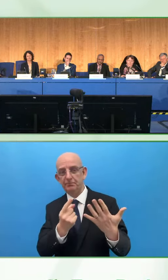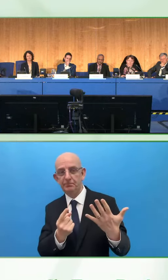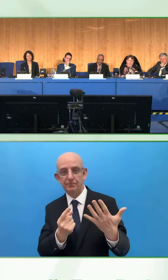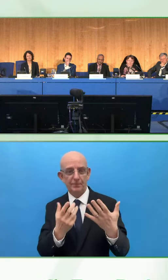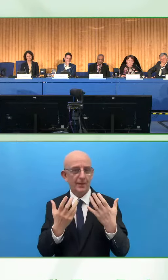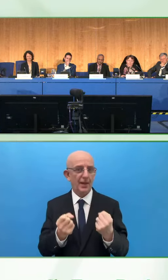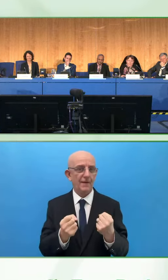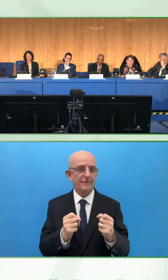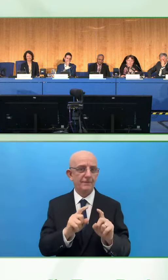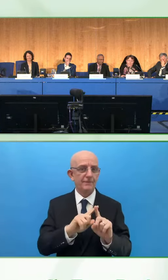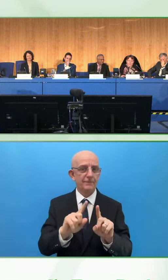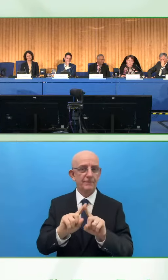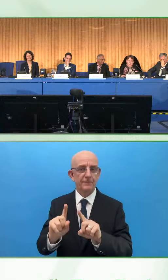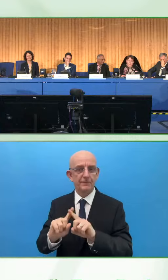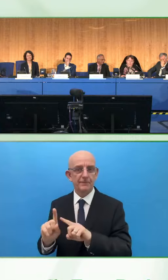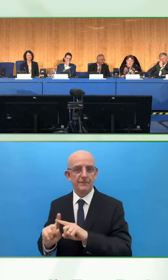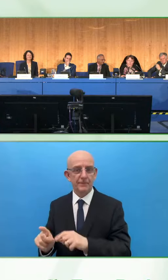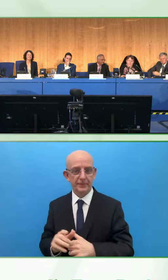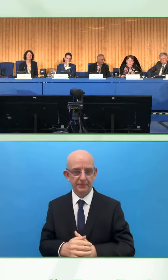it, very rarely anyway.